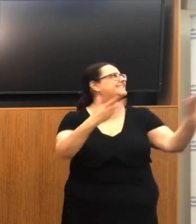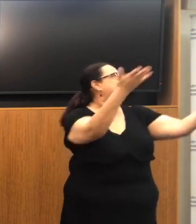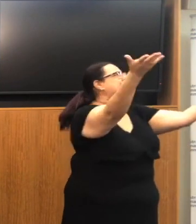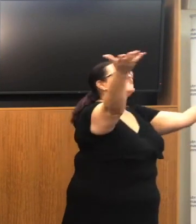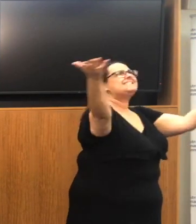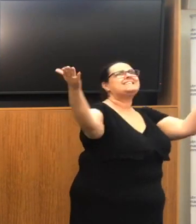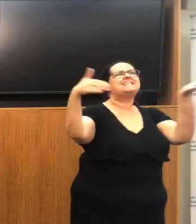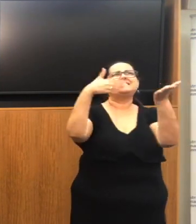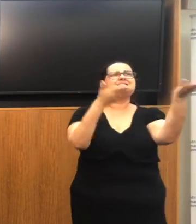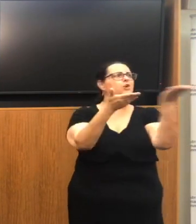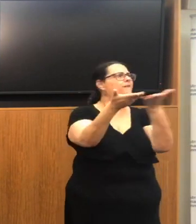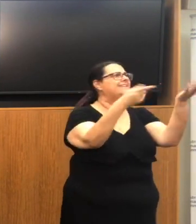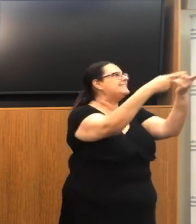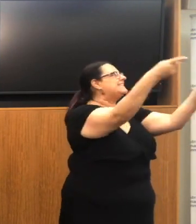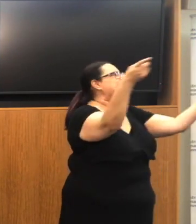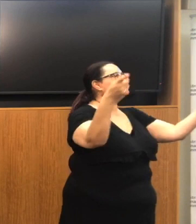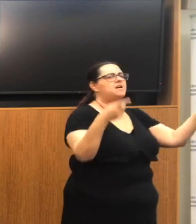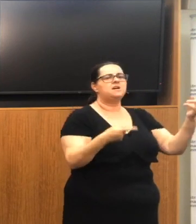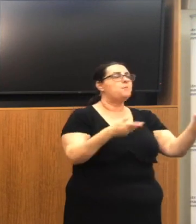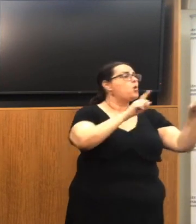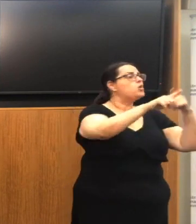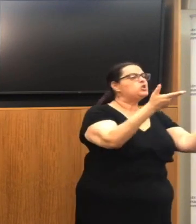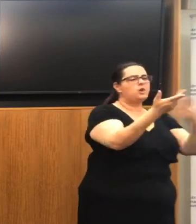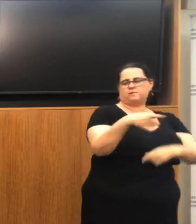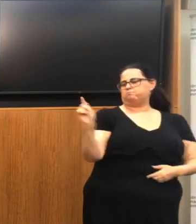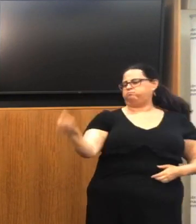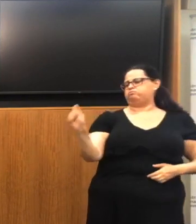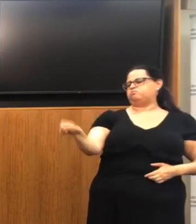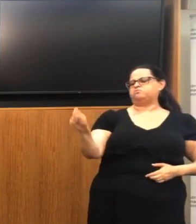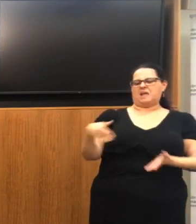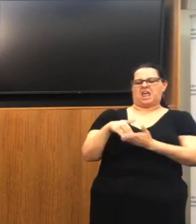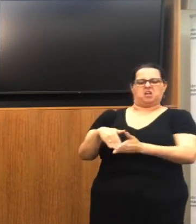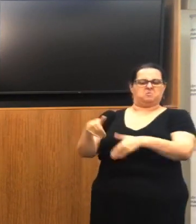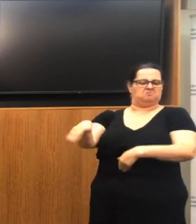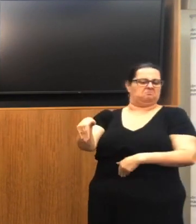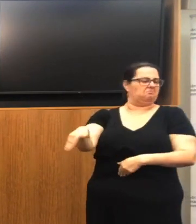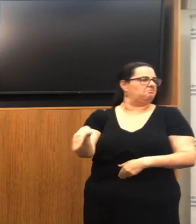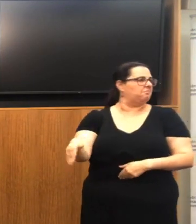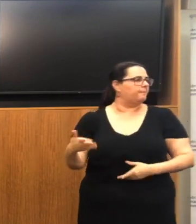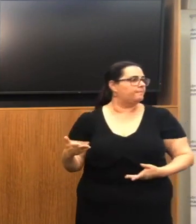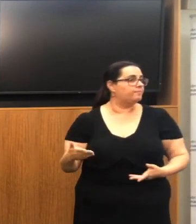out there who do not try to help the people. Now, I know the government is trying to help,